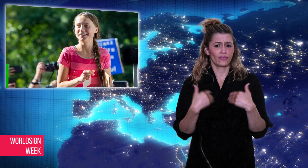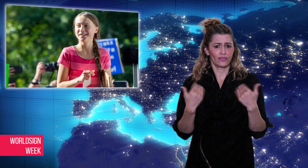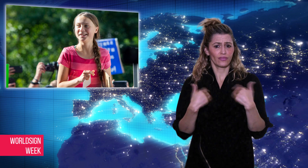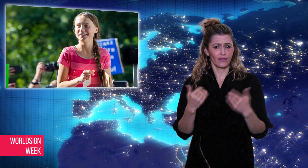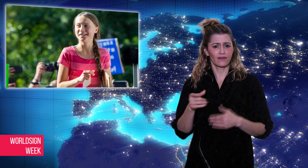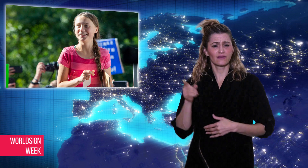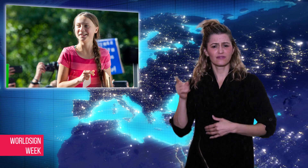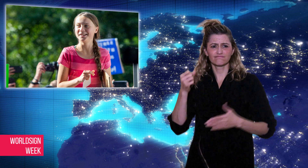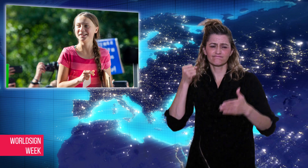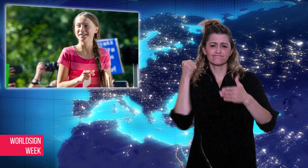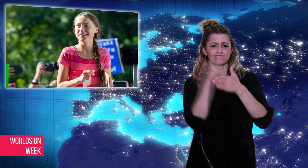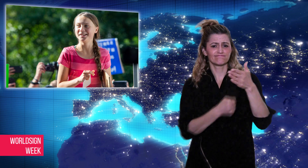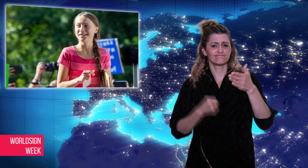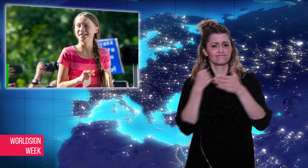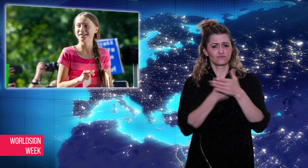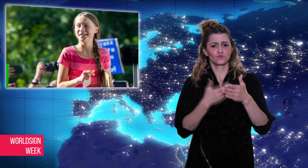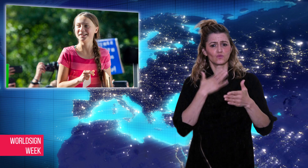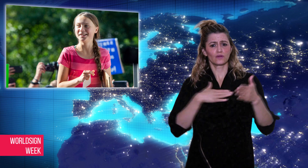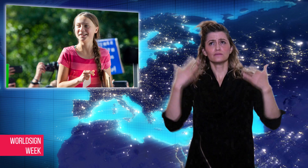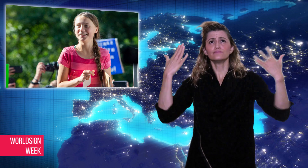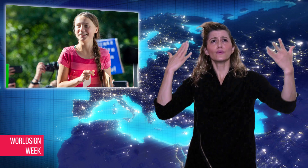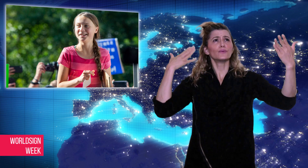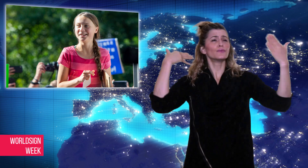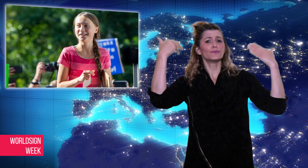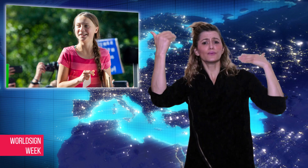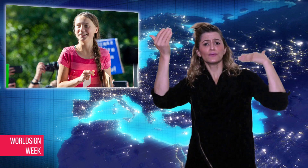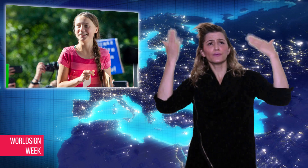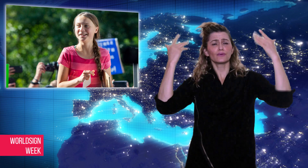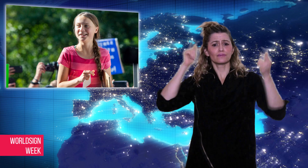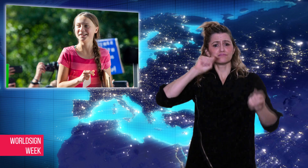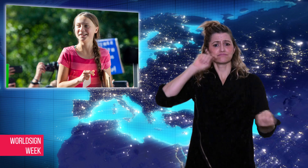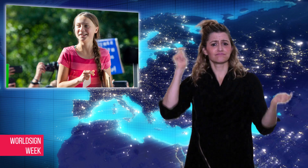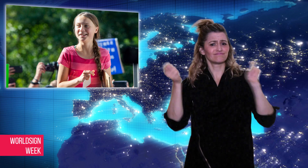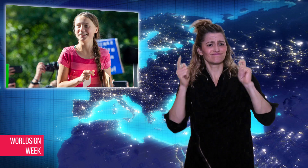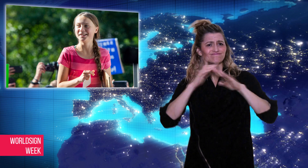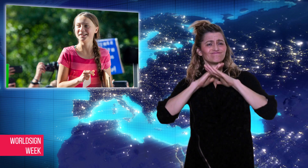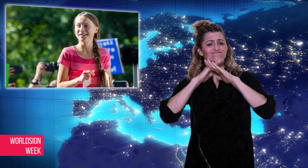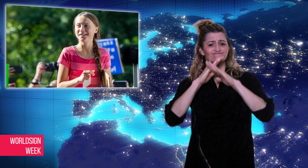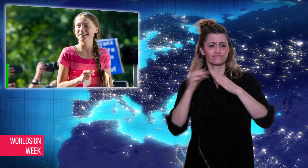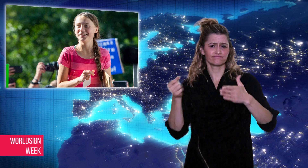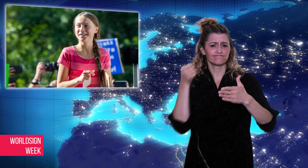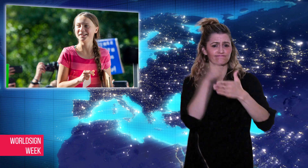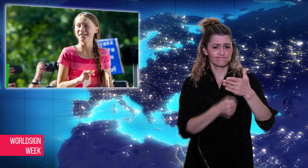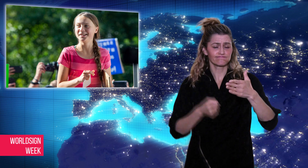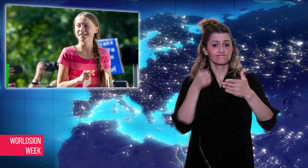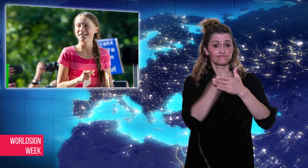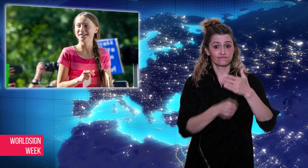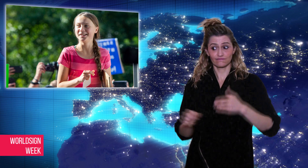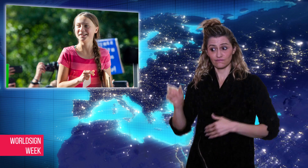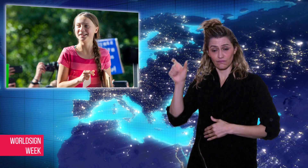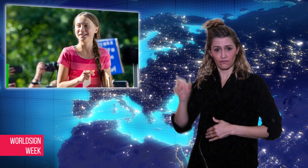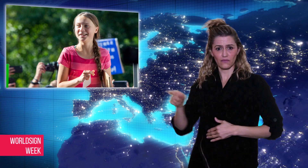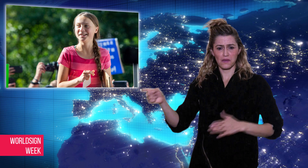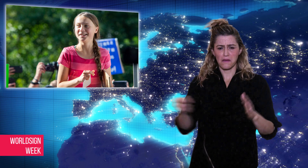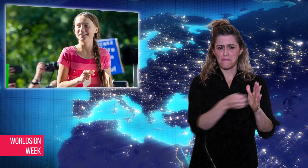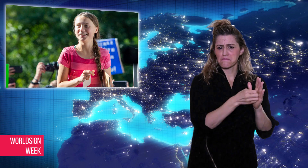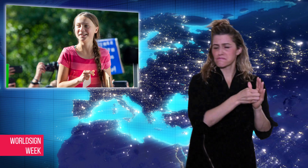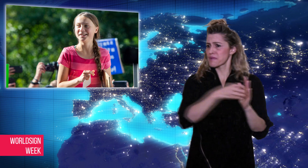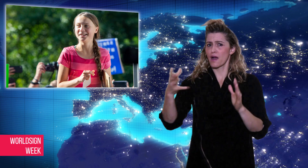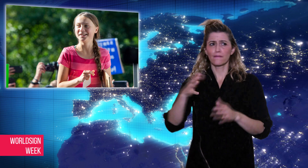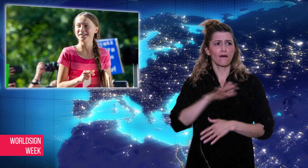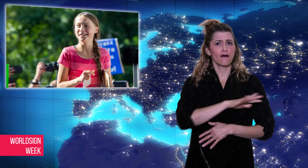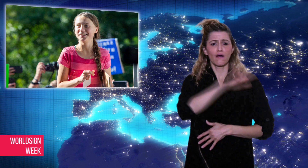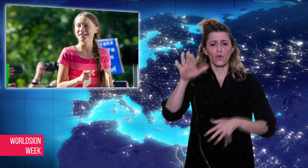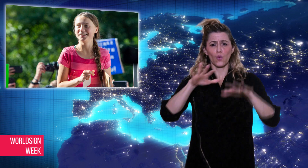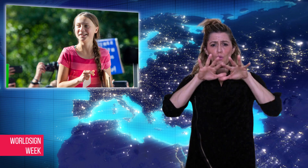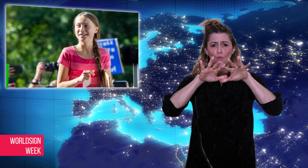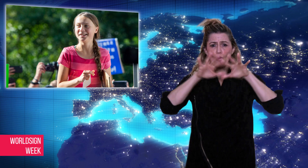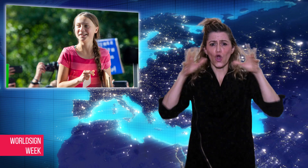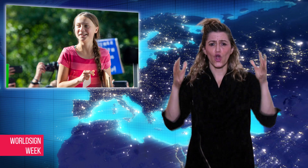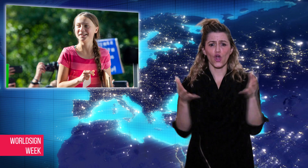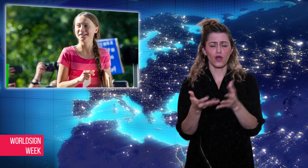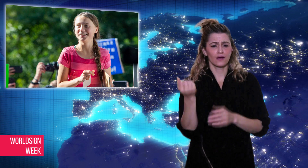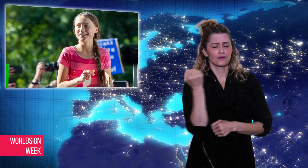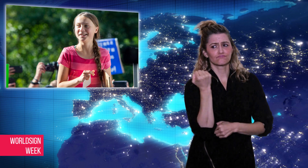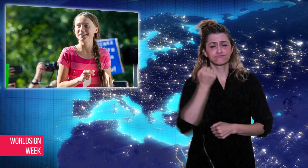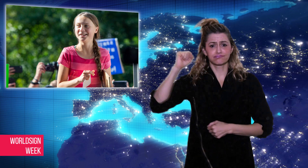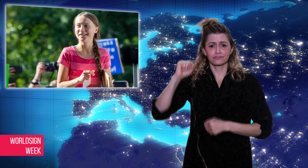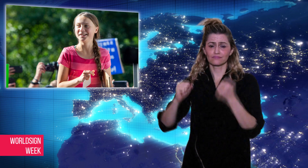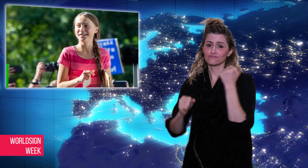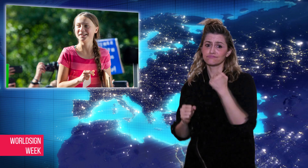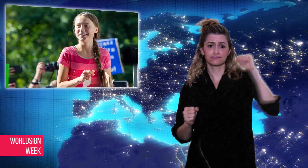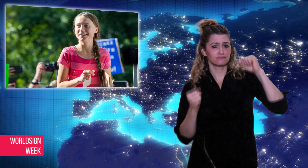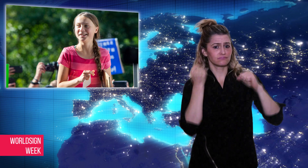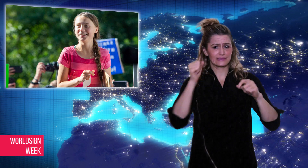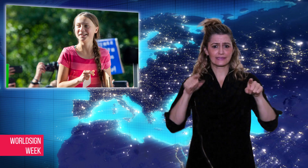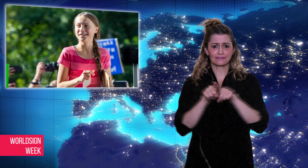Thunberg, a Swedish teen climate activist, who began